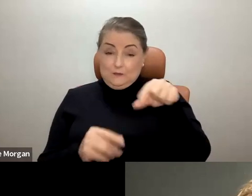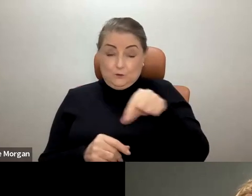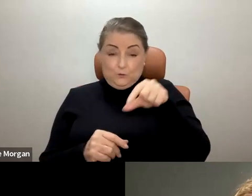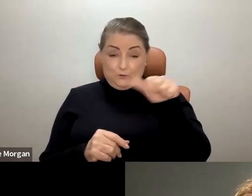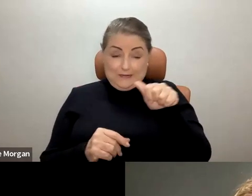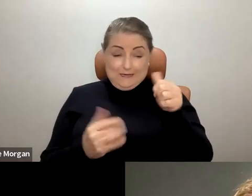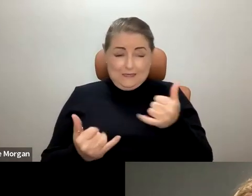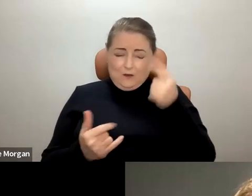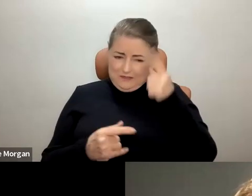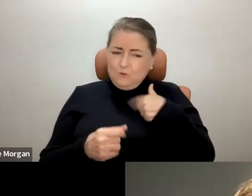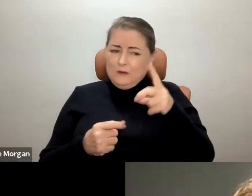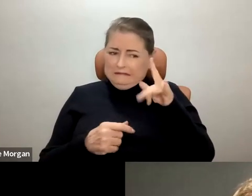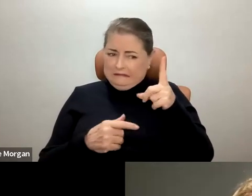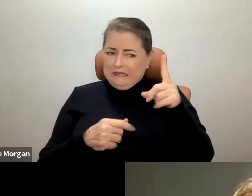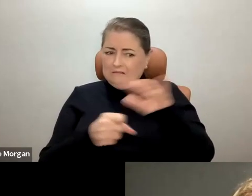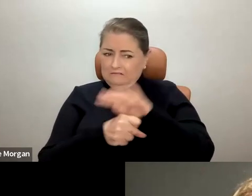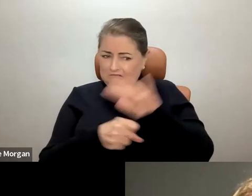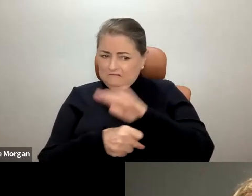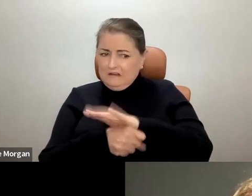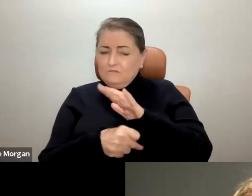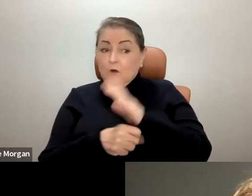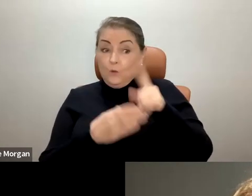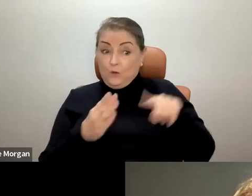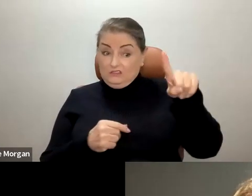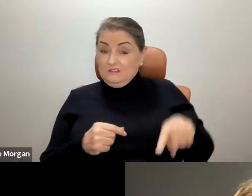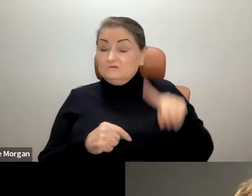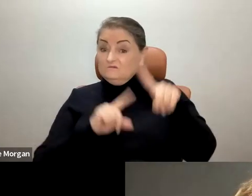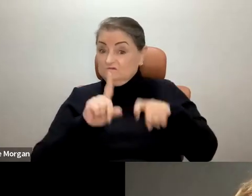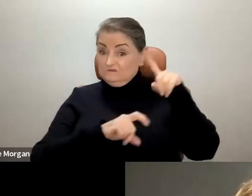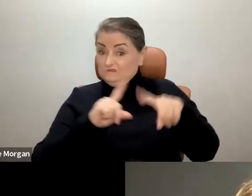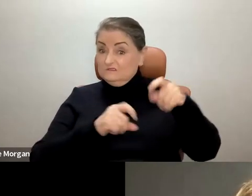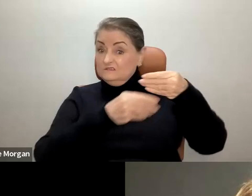covered the things that ended up in the Q&A, but I encourage